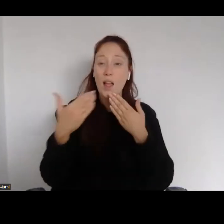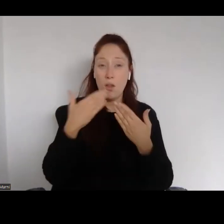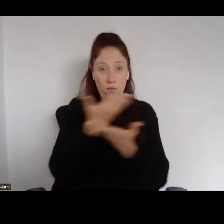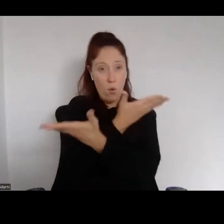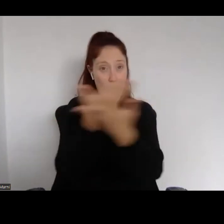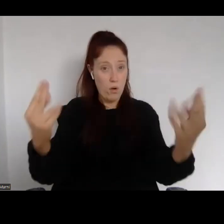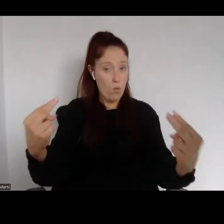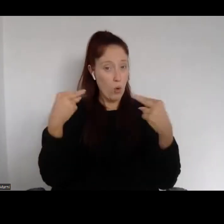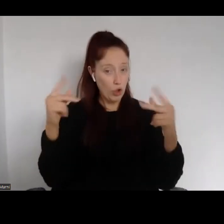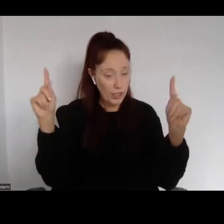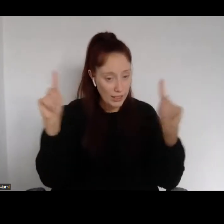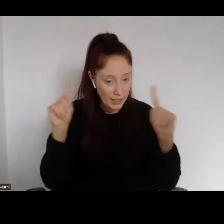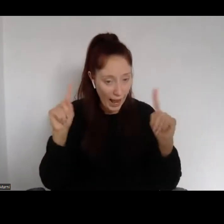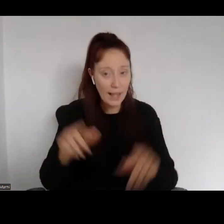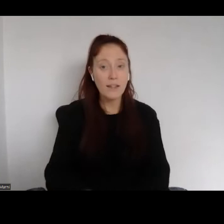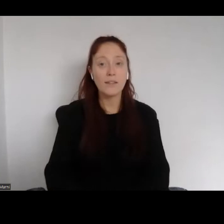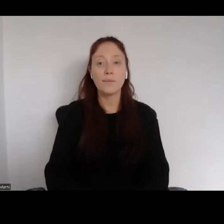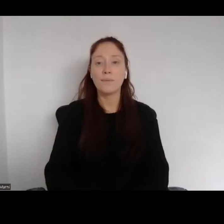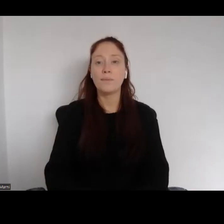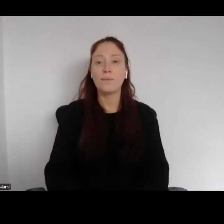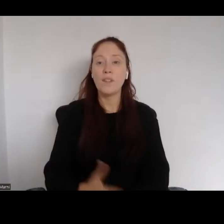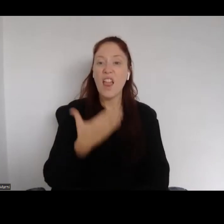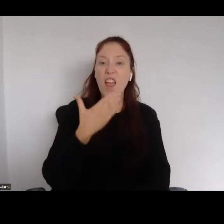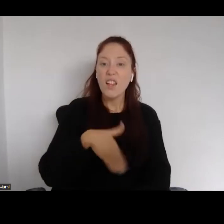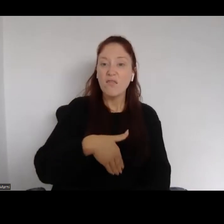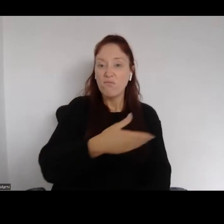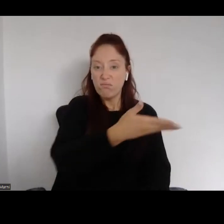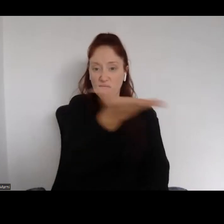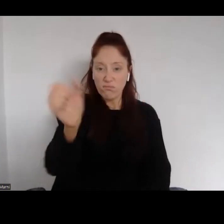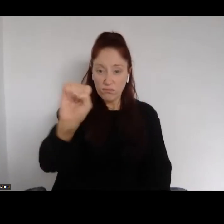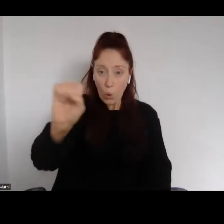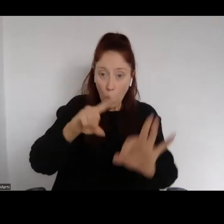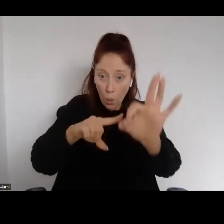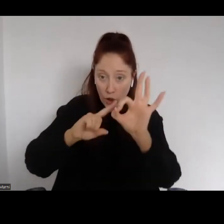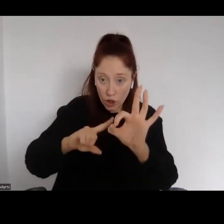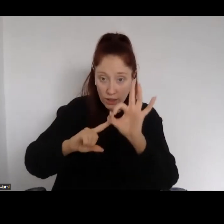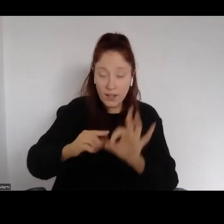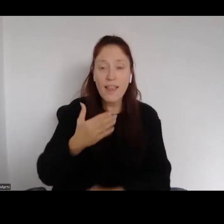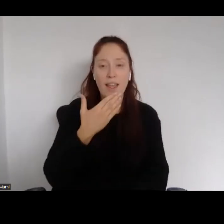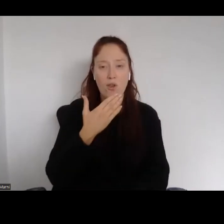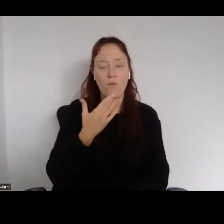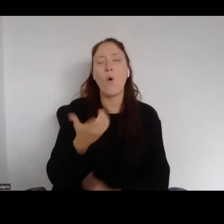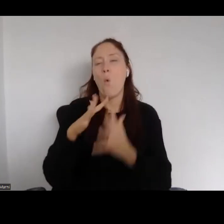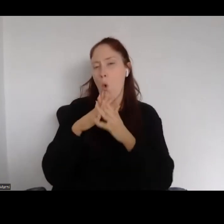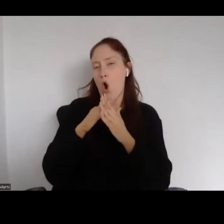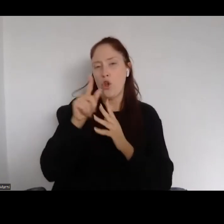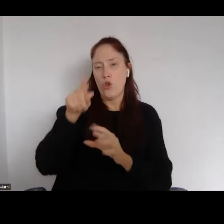and thank you for your questions. Please complete our survey and look